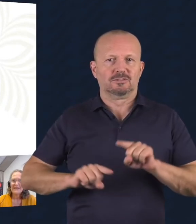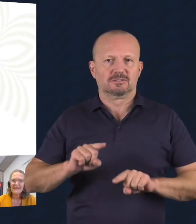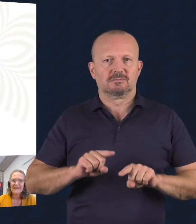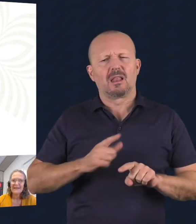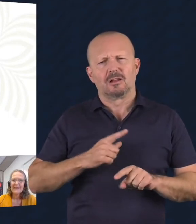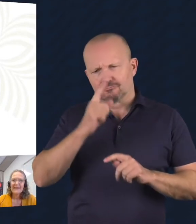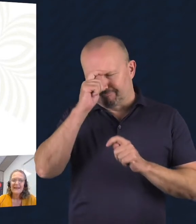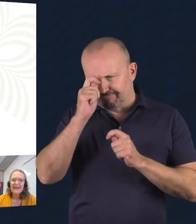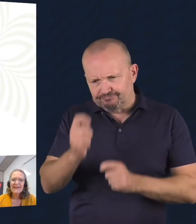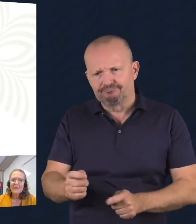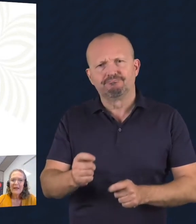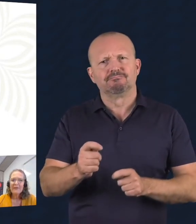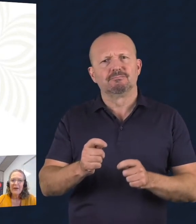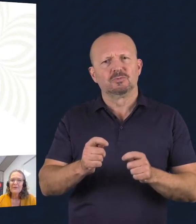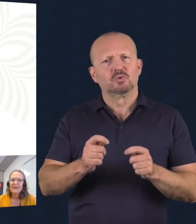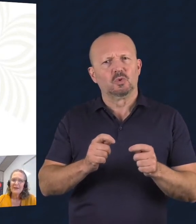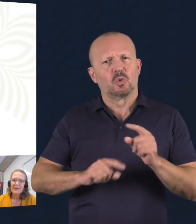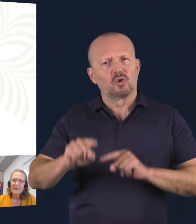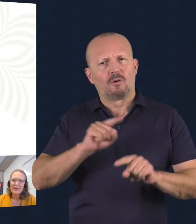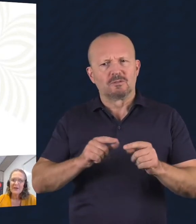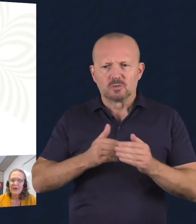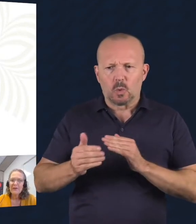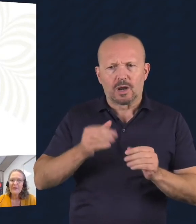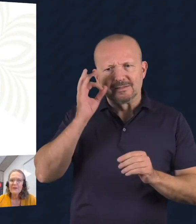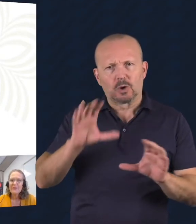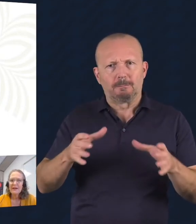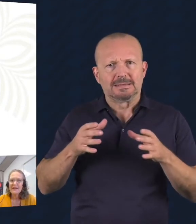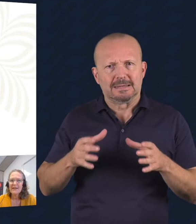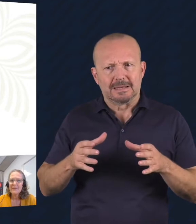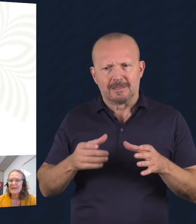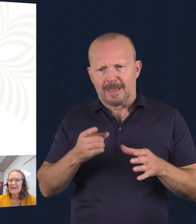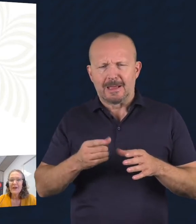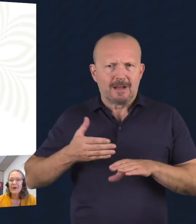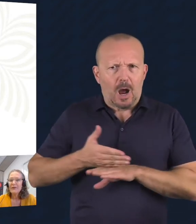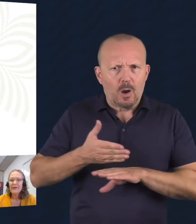I'd like to make a final acknowledgement to the Conference Organising Committee